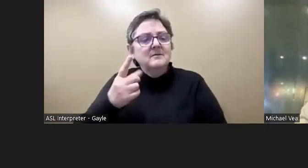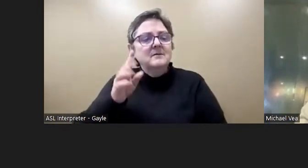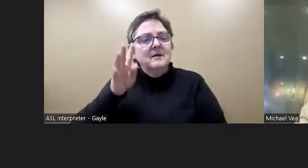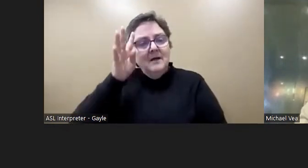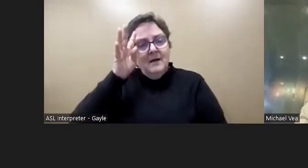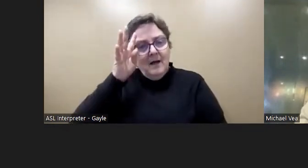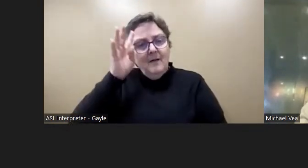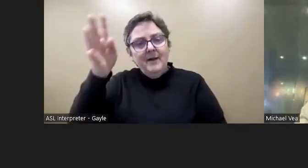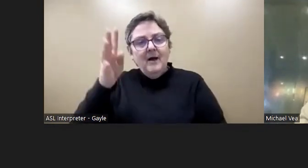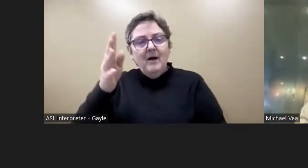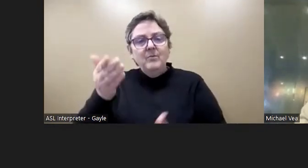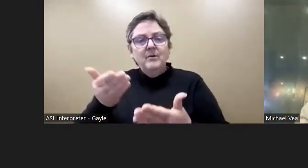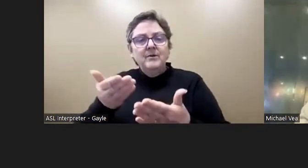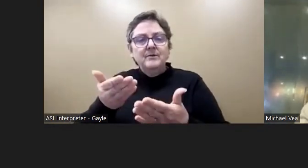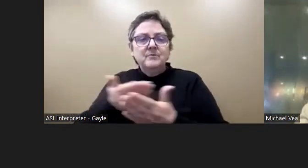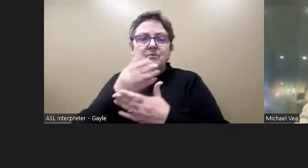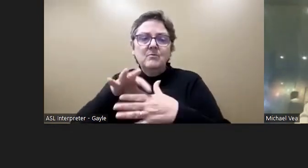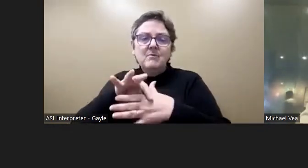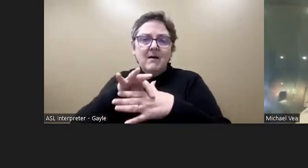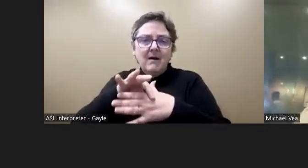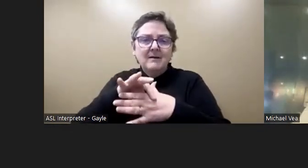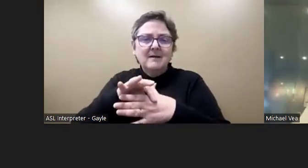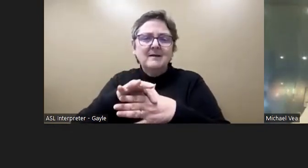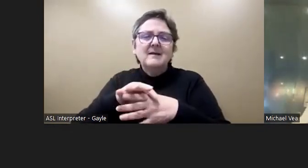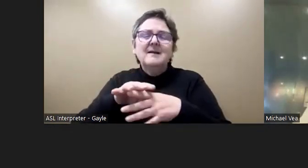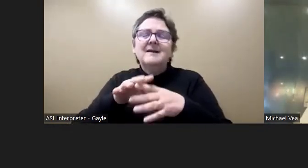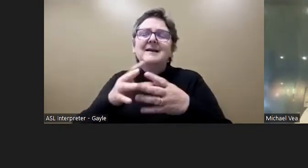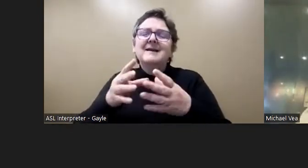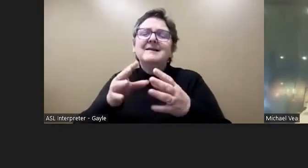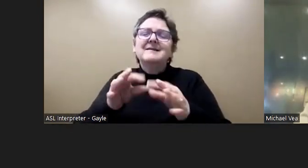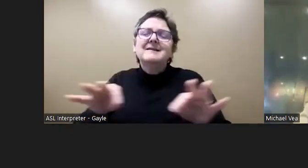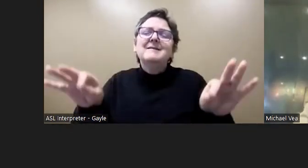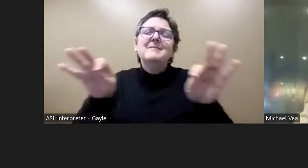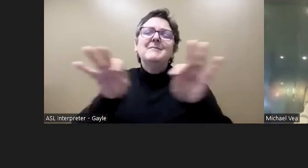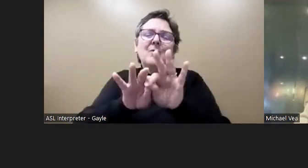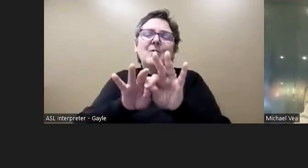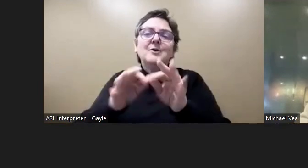it's really, really important to involve the deaf sectors.